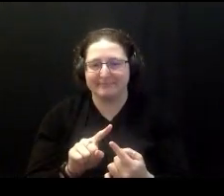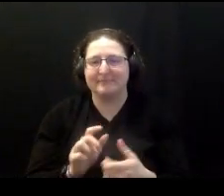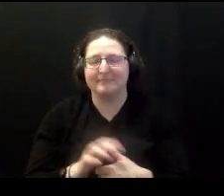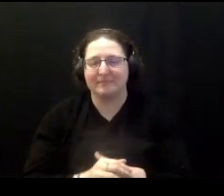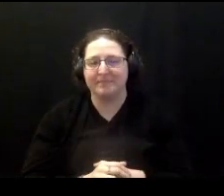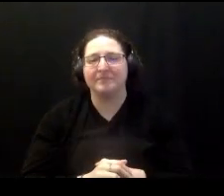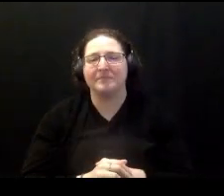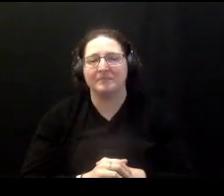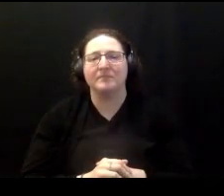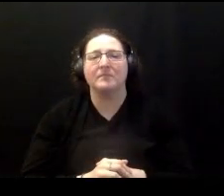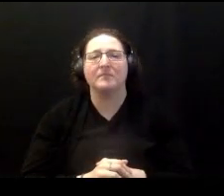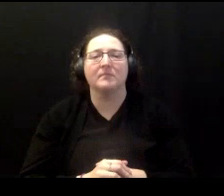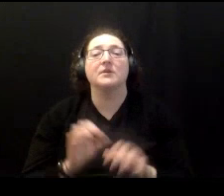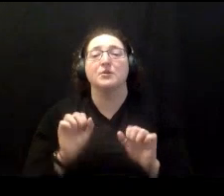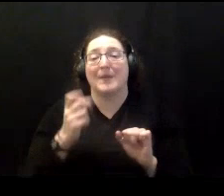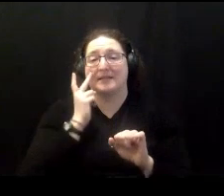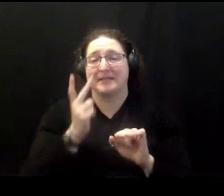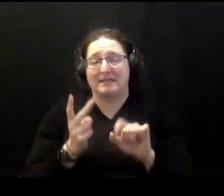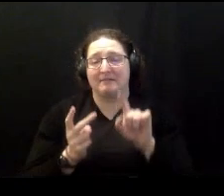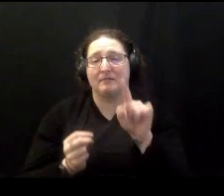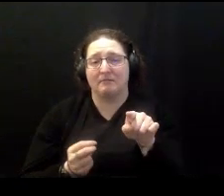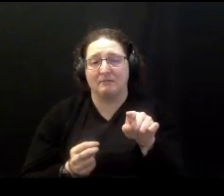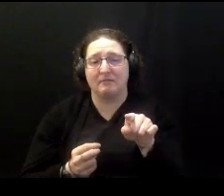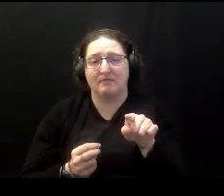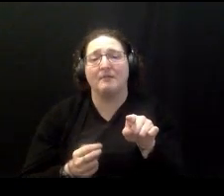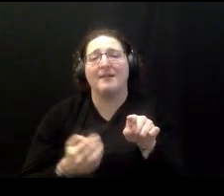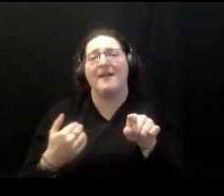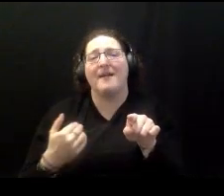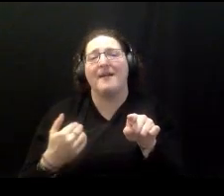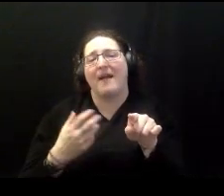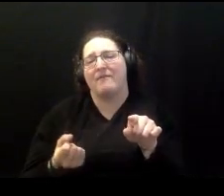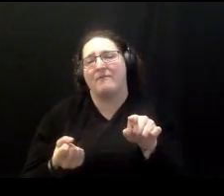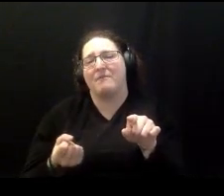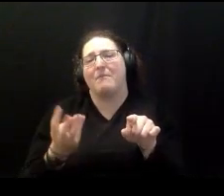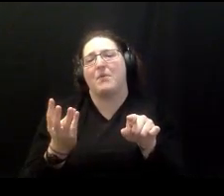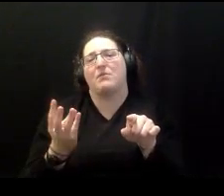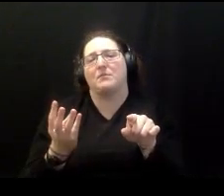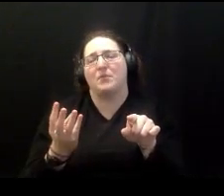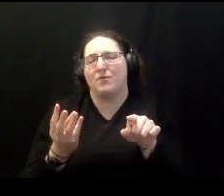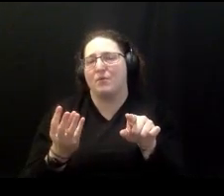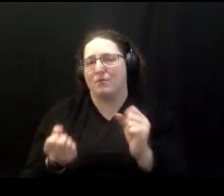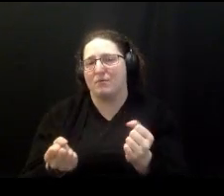see here on this slide there are a number of threats and hazards listed. They include